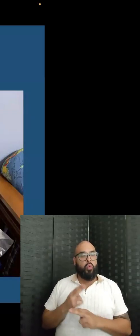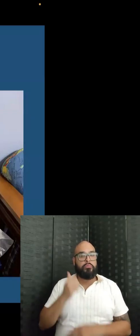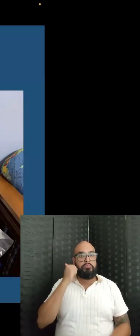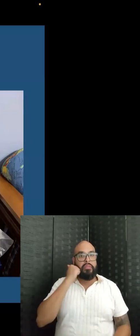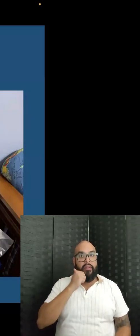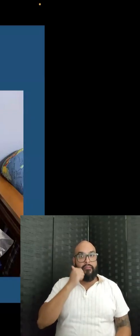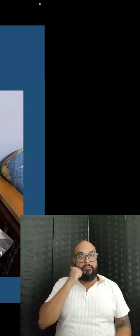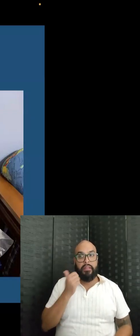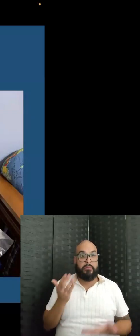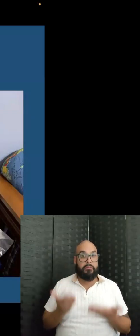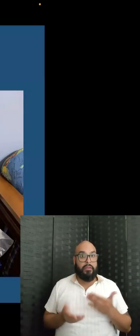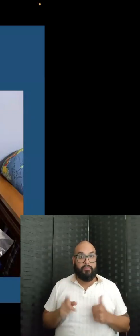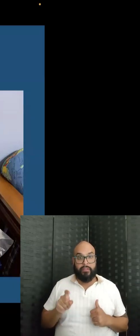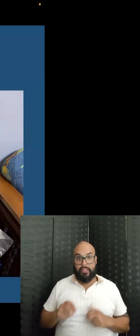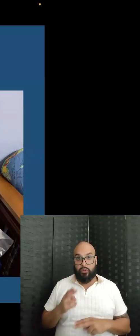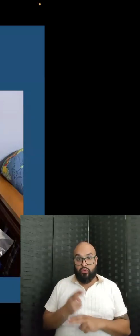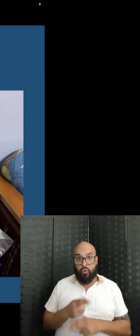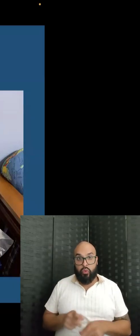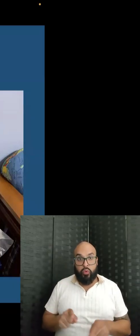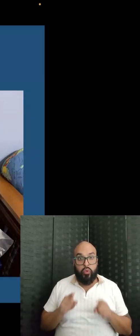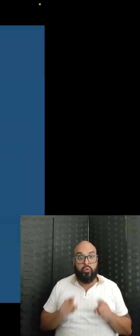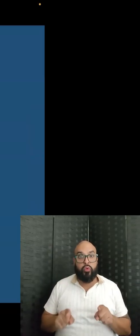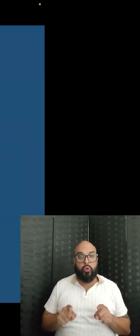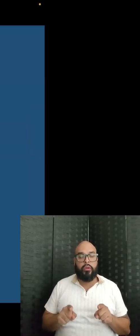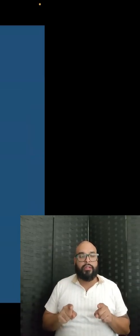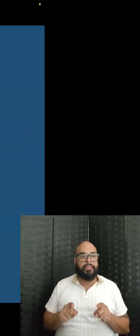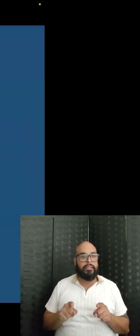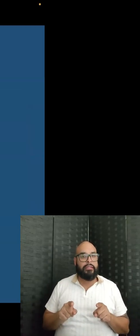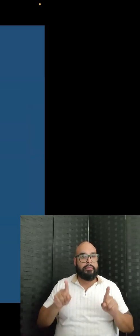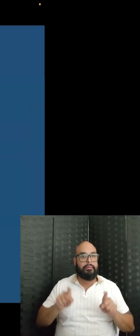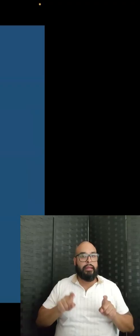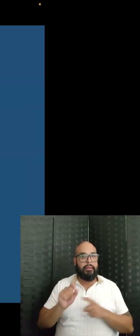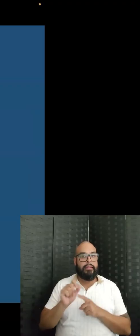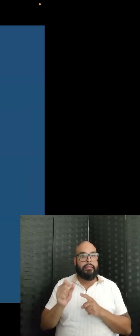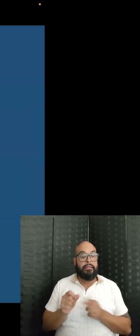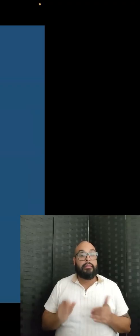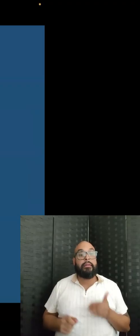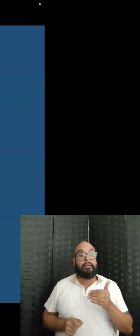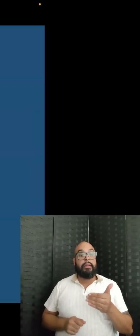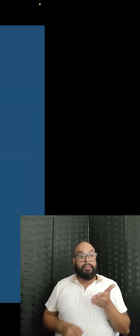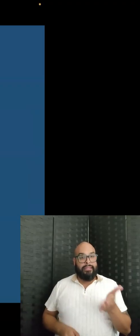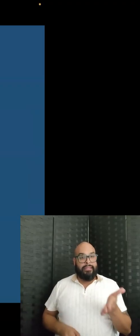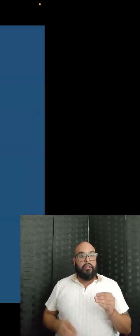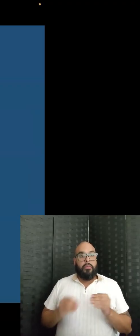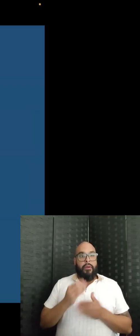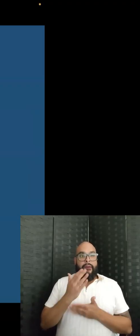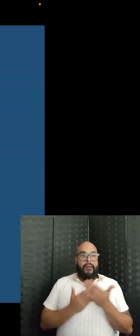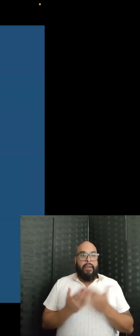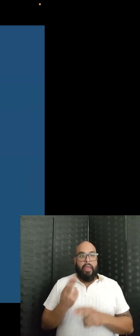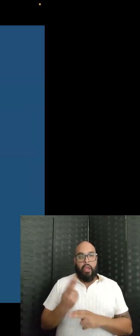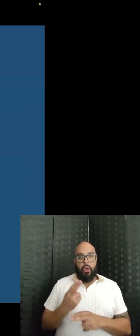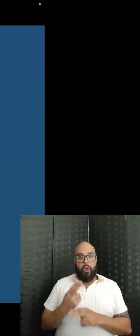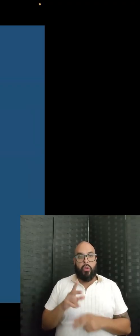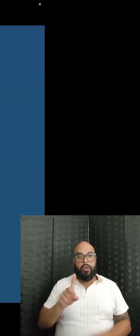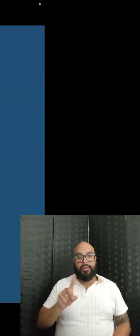The next slide shows some more handheld devices that a student potentially with, you know,